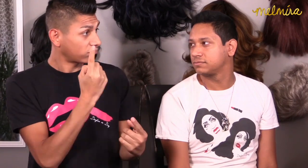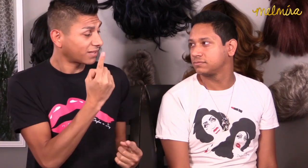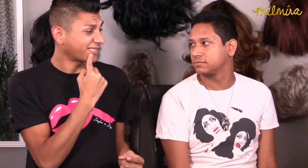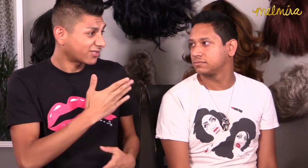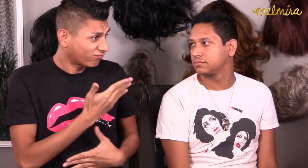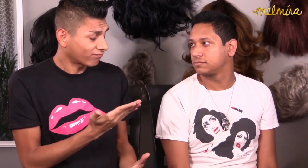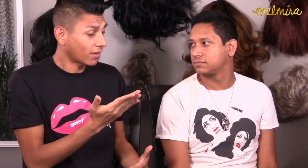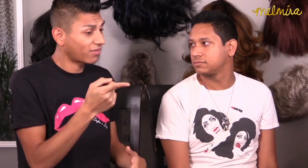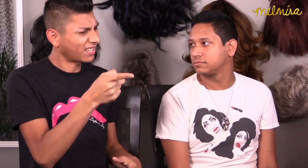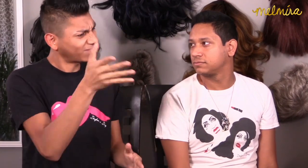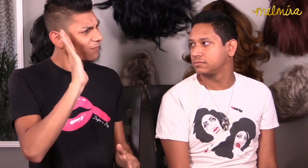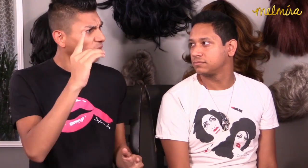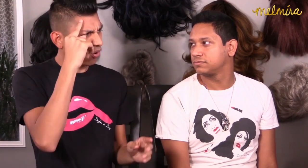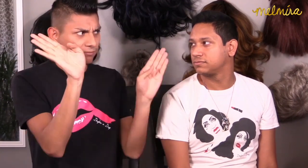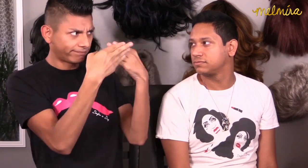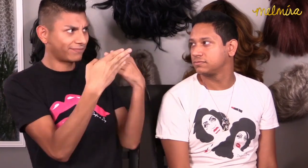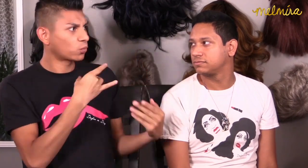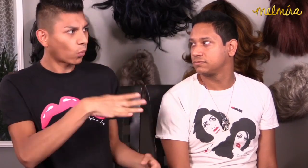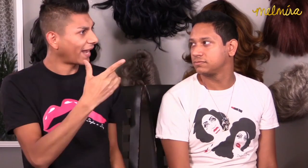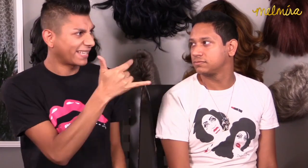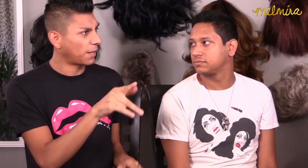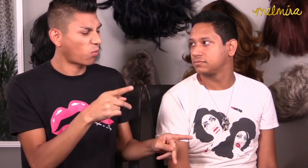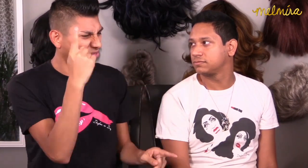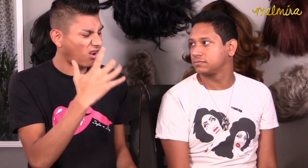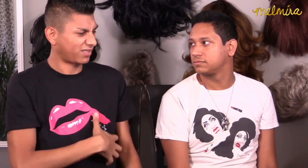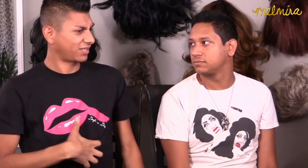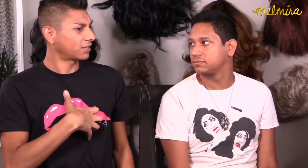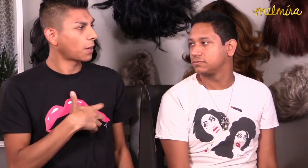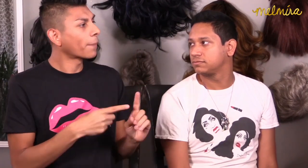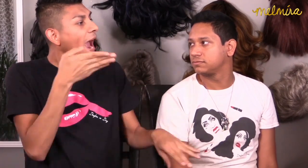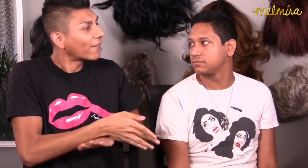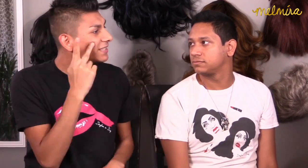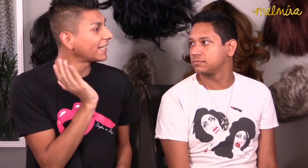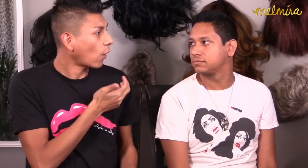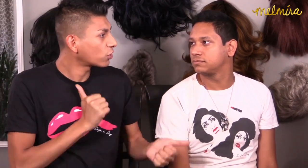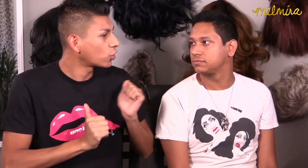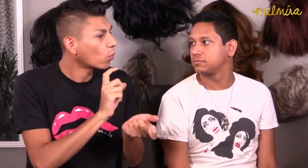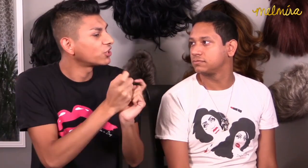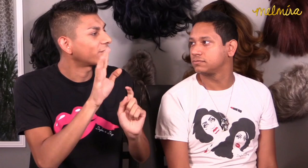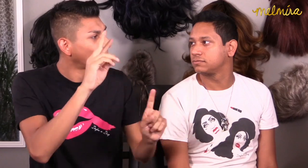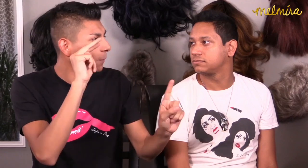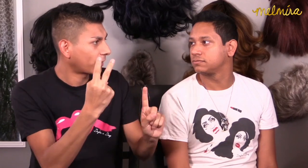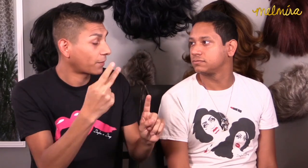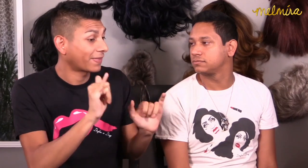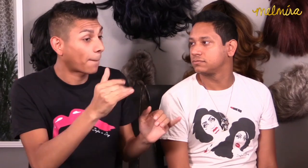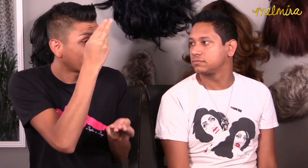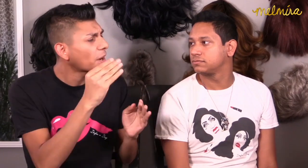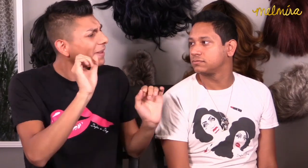man, he admitted that he used to be close-minded and didn't like gay people. He thought they were disgusting, but after watching our show, he